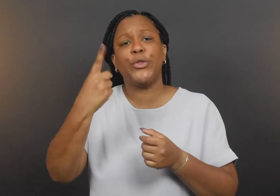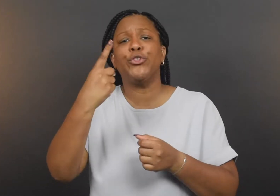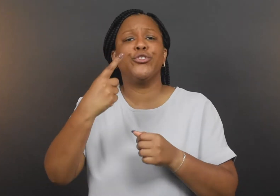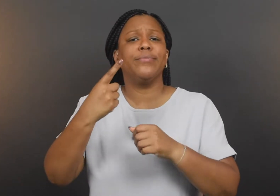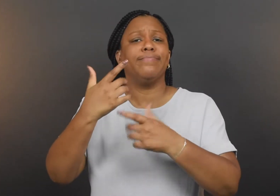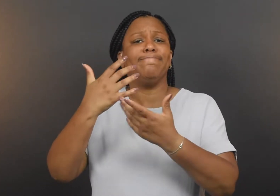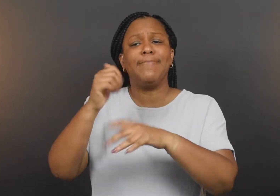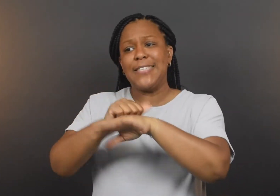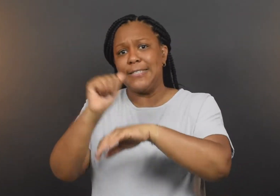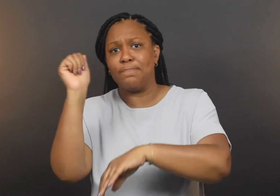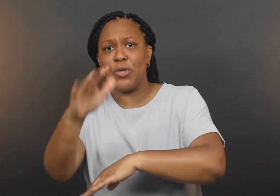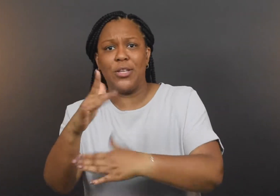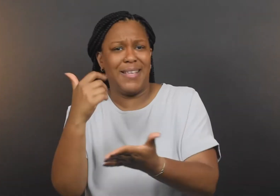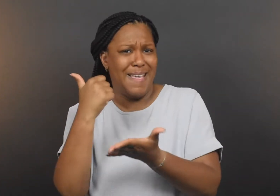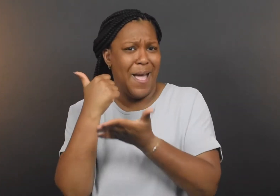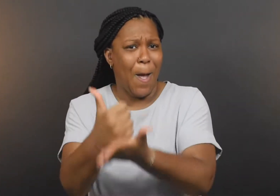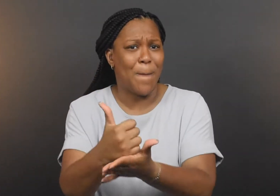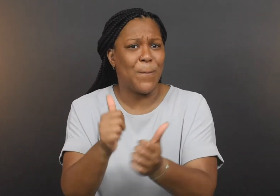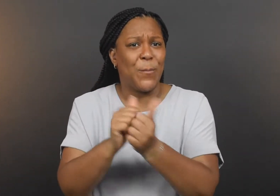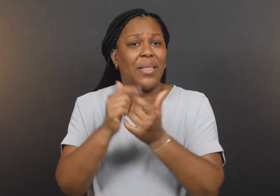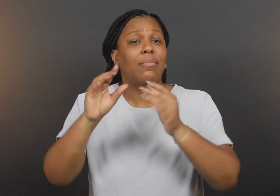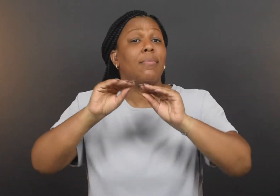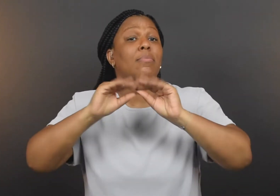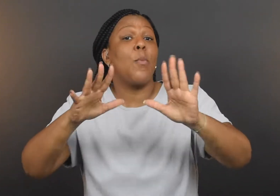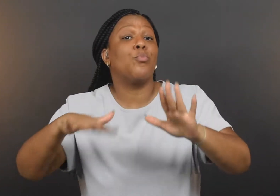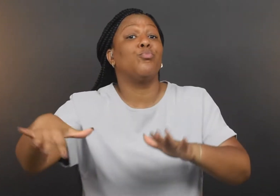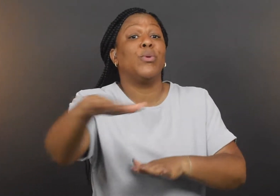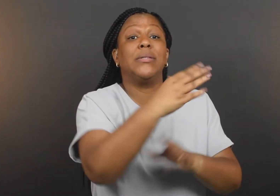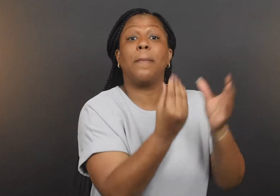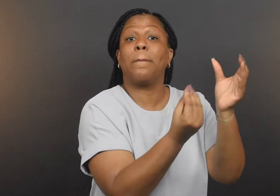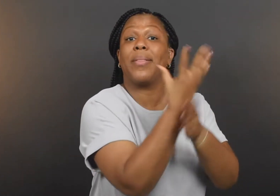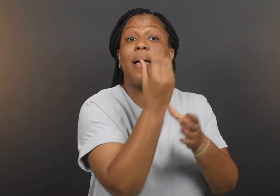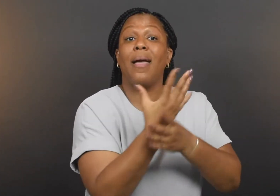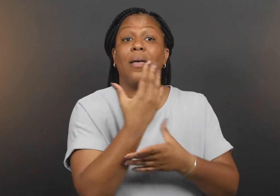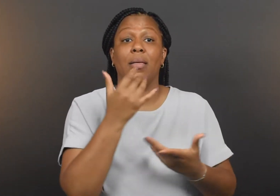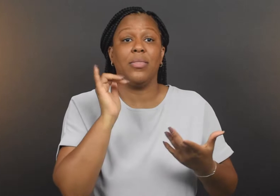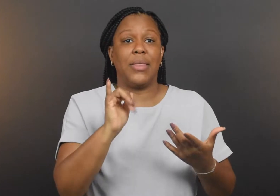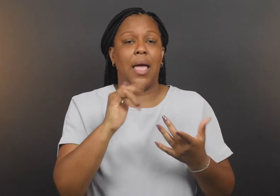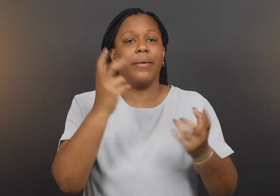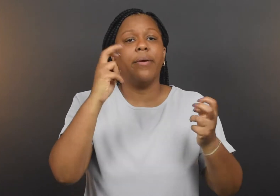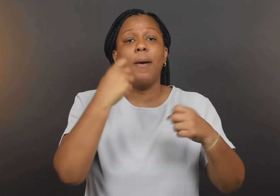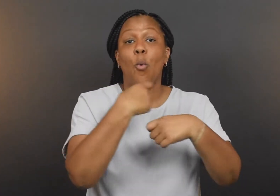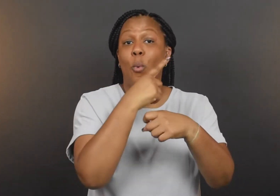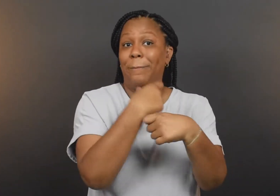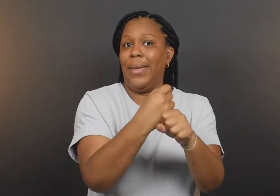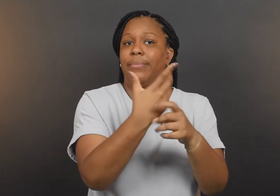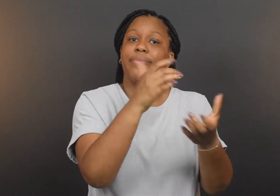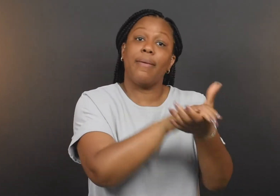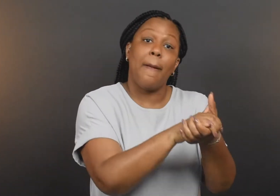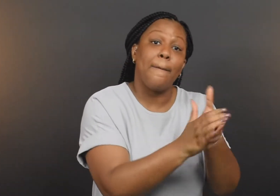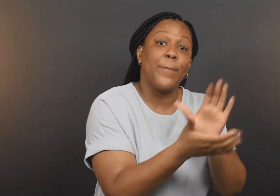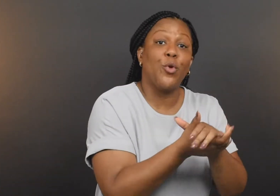team was first dispatched to help with outbreaks in plants that made hamburger and frozen pizzas,